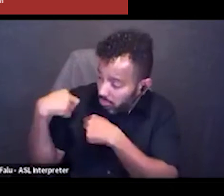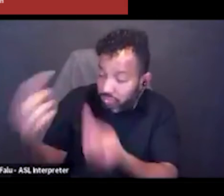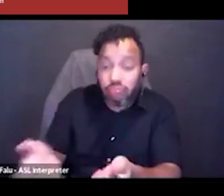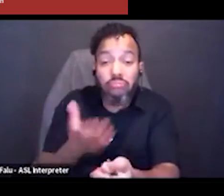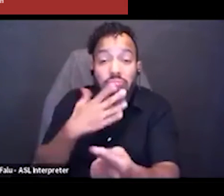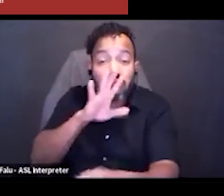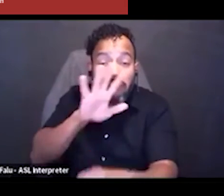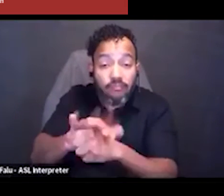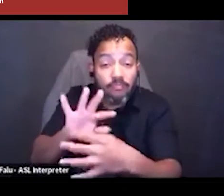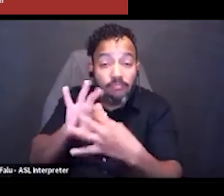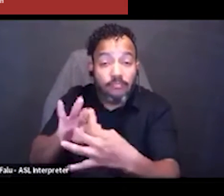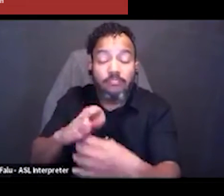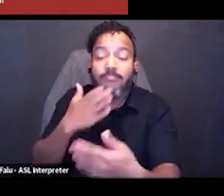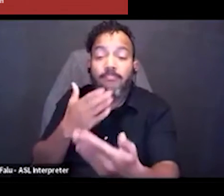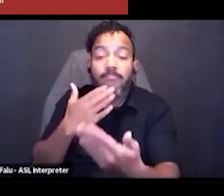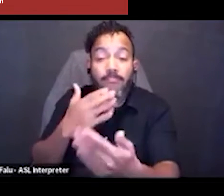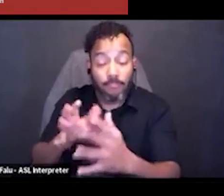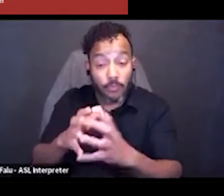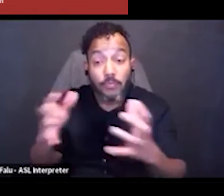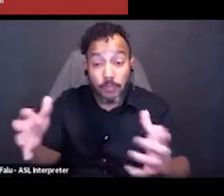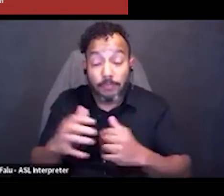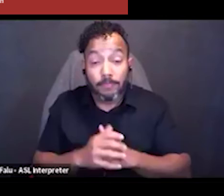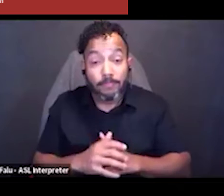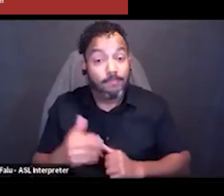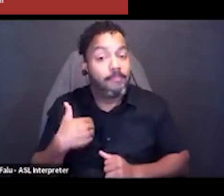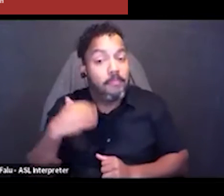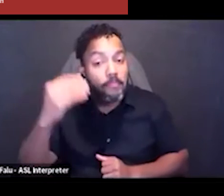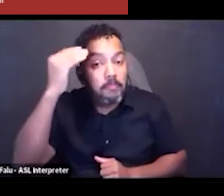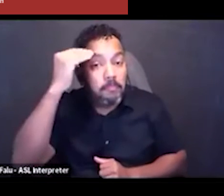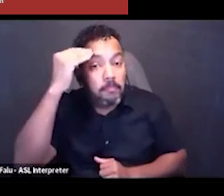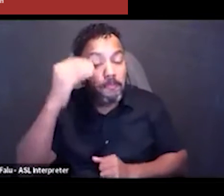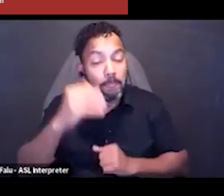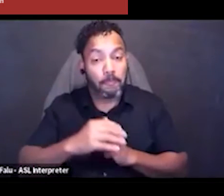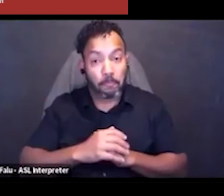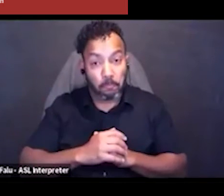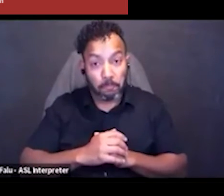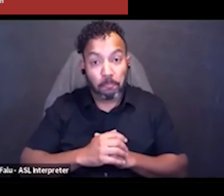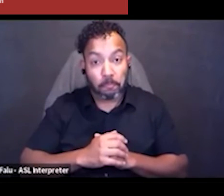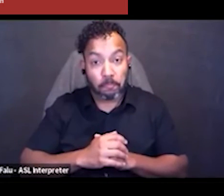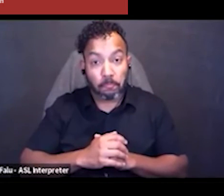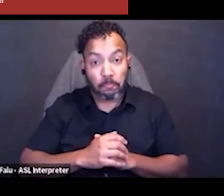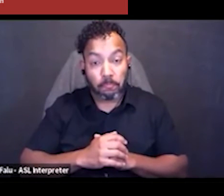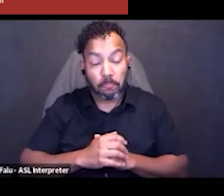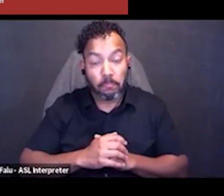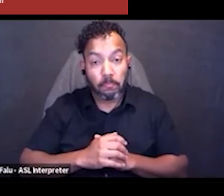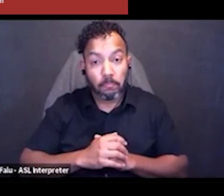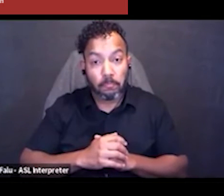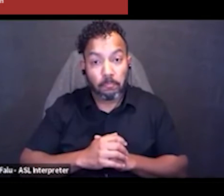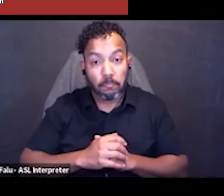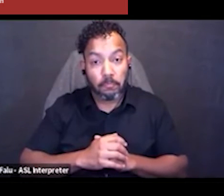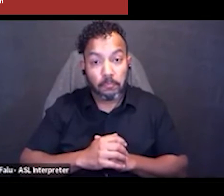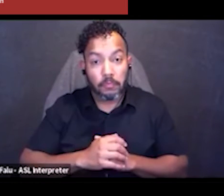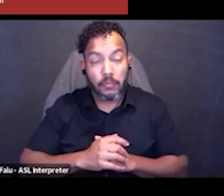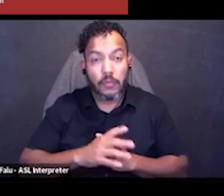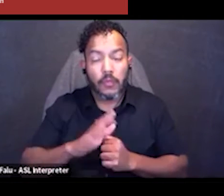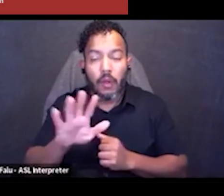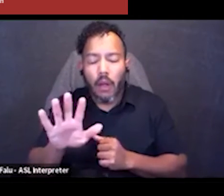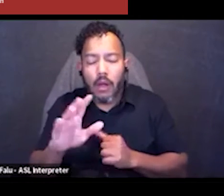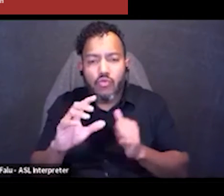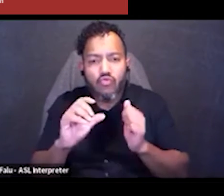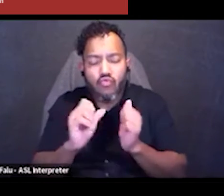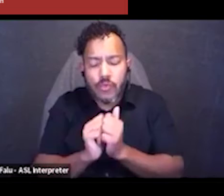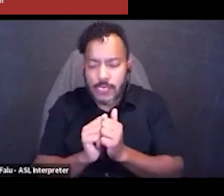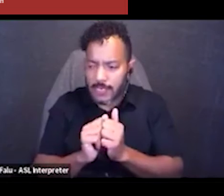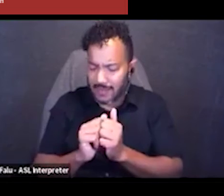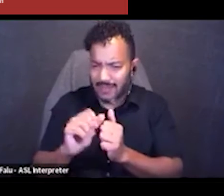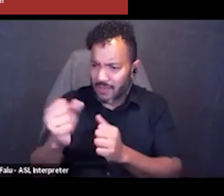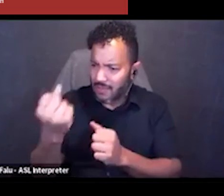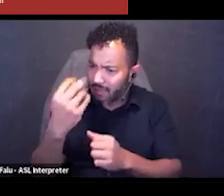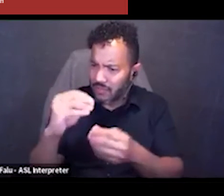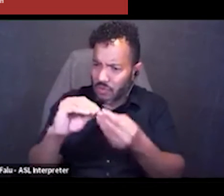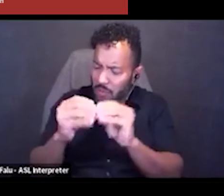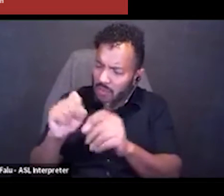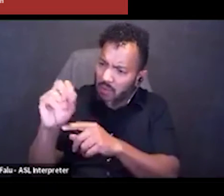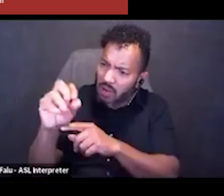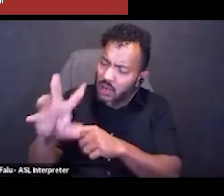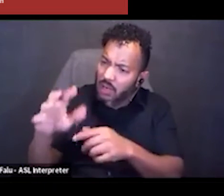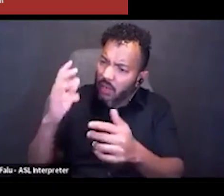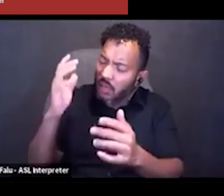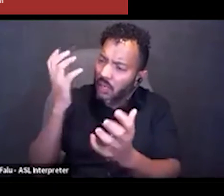I know that even with the terrifying data that you just presented, we actually -- that's